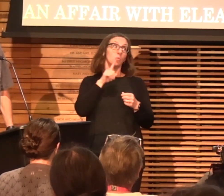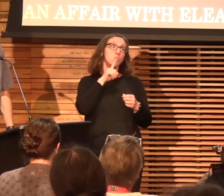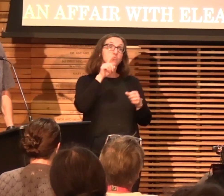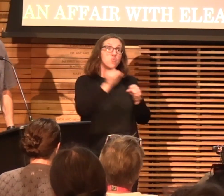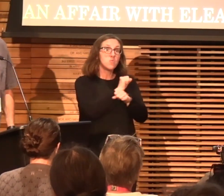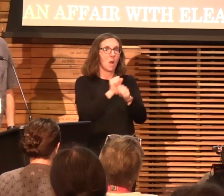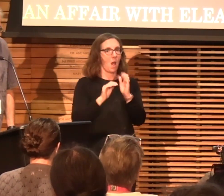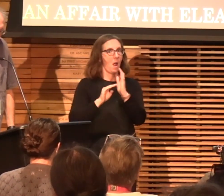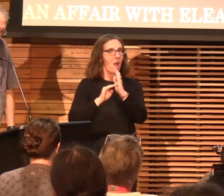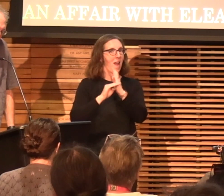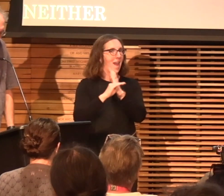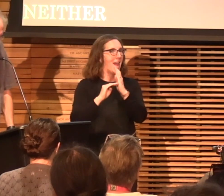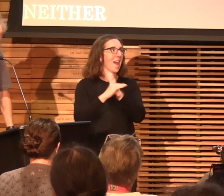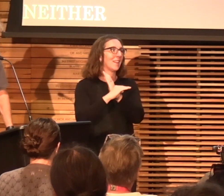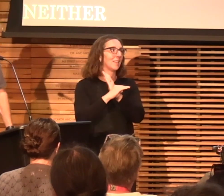that you can discern from the FBI files.